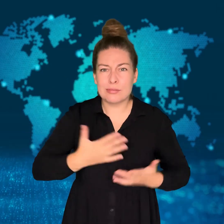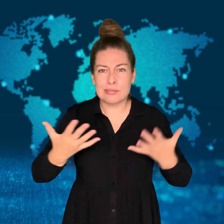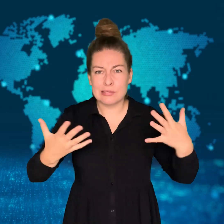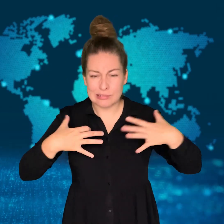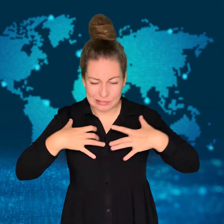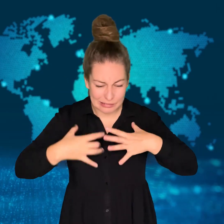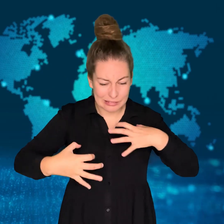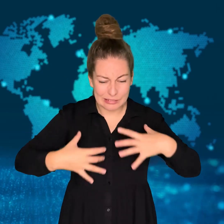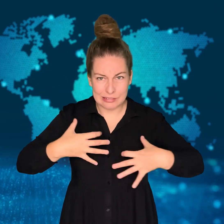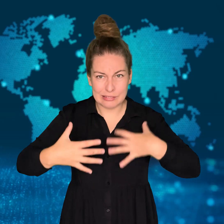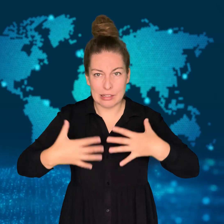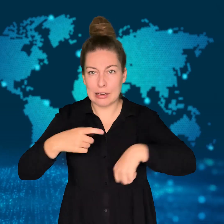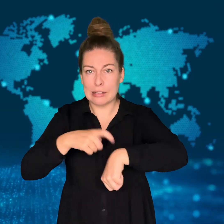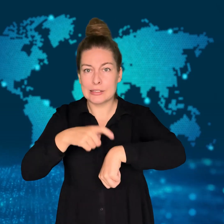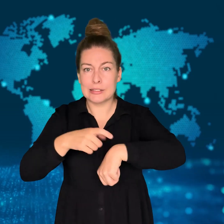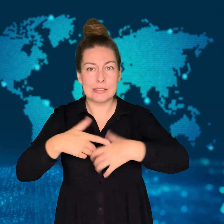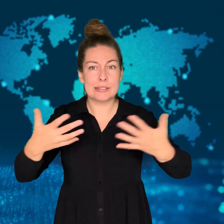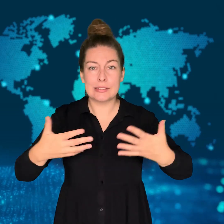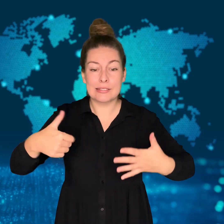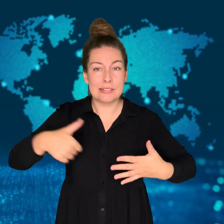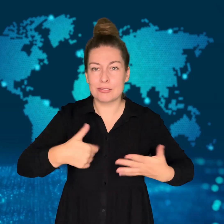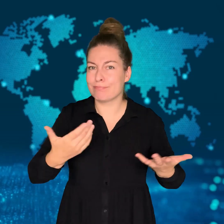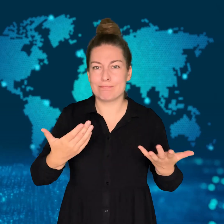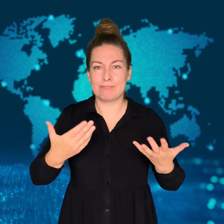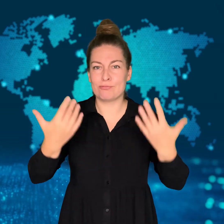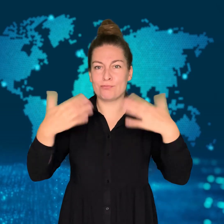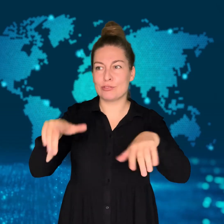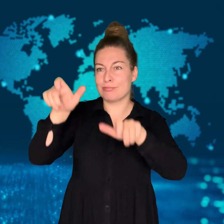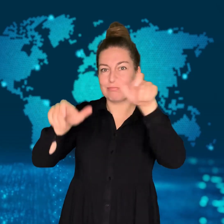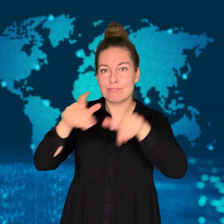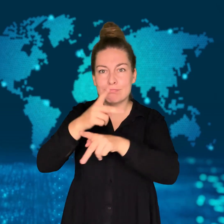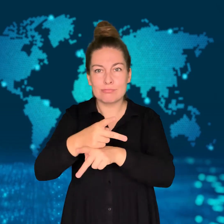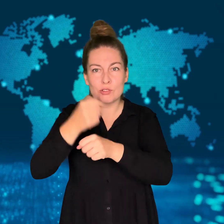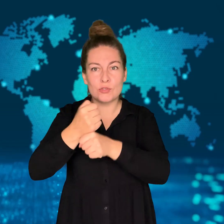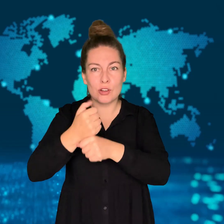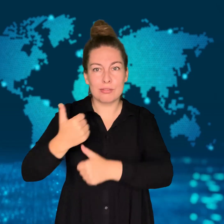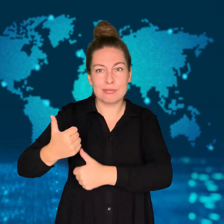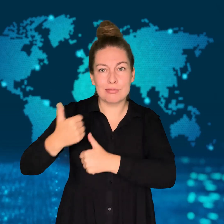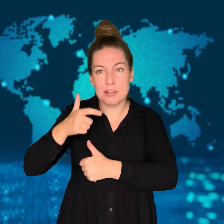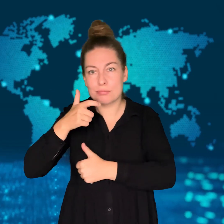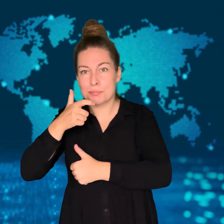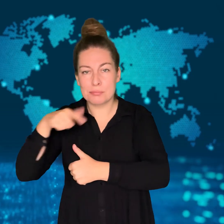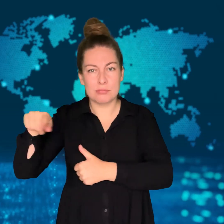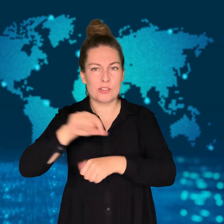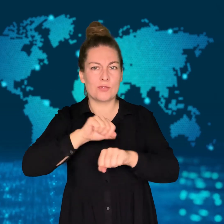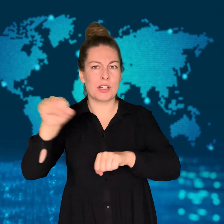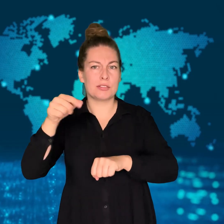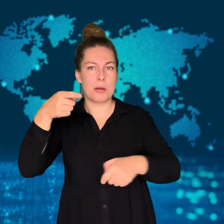who were outside the building.